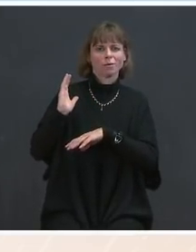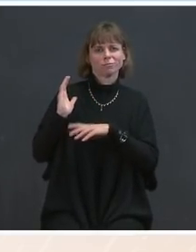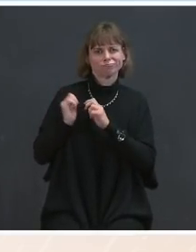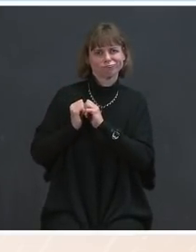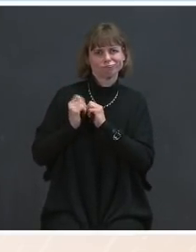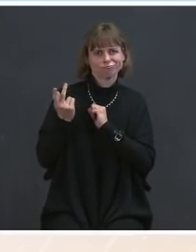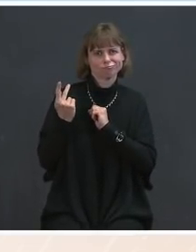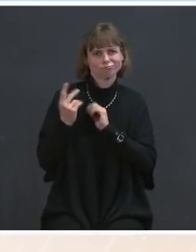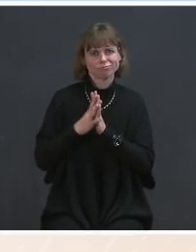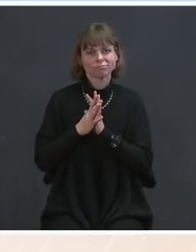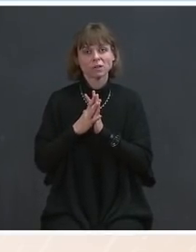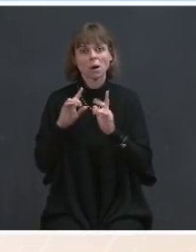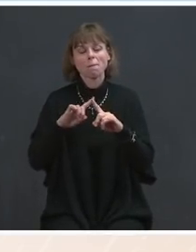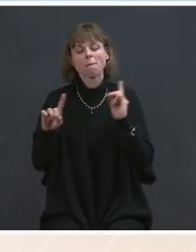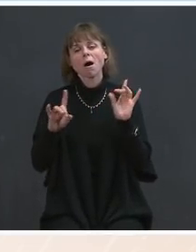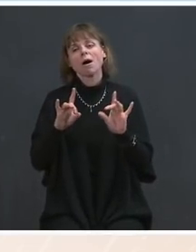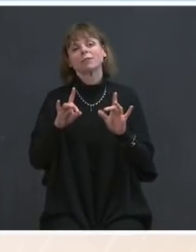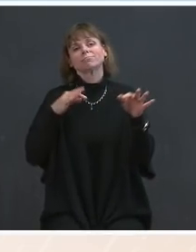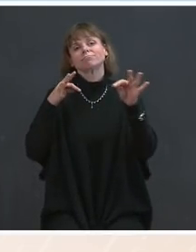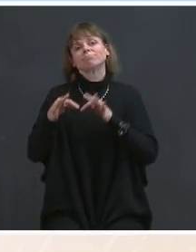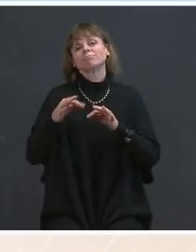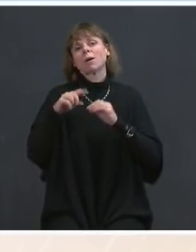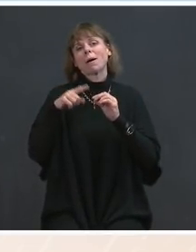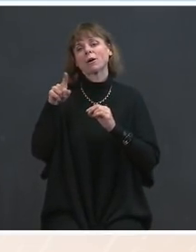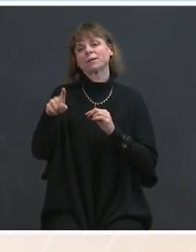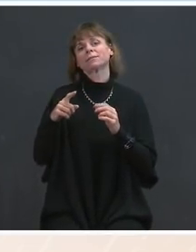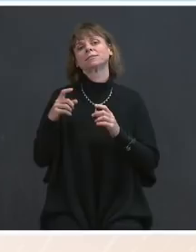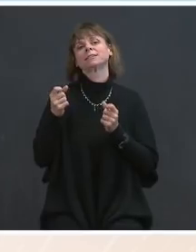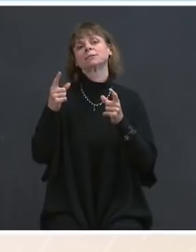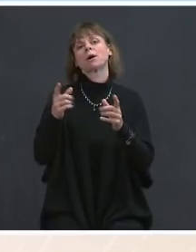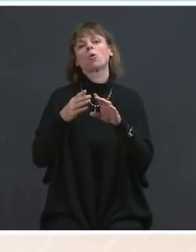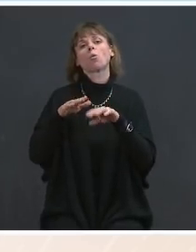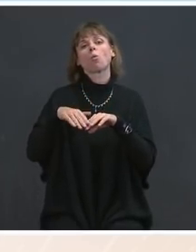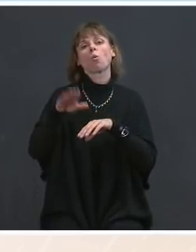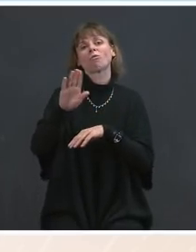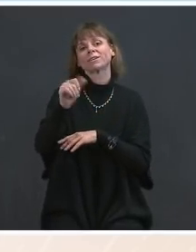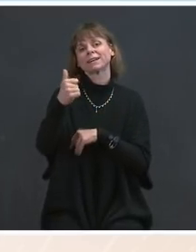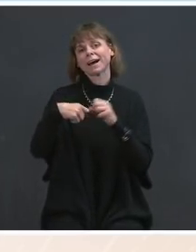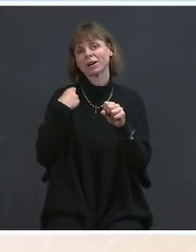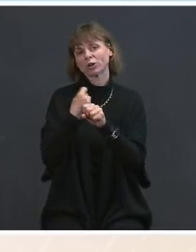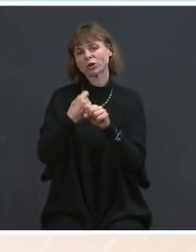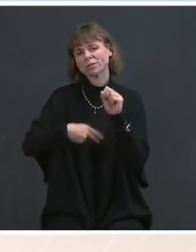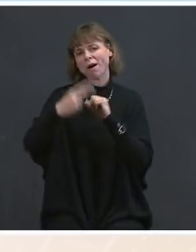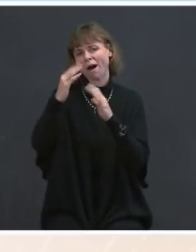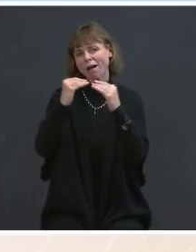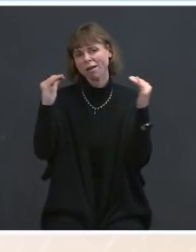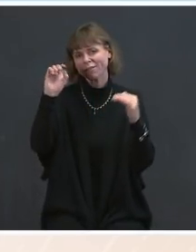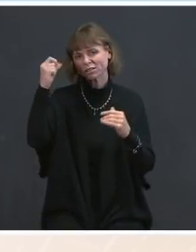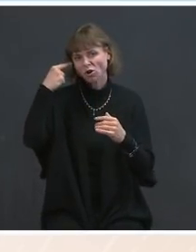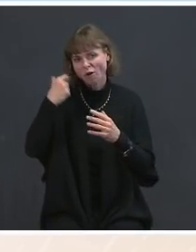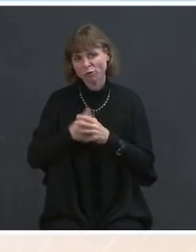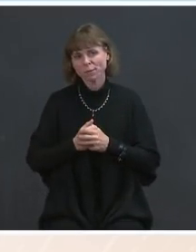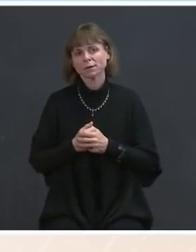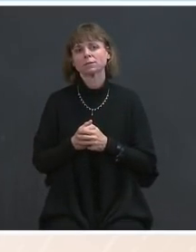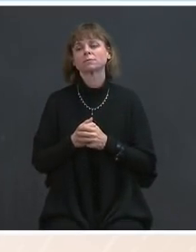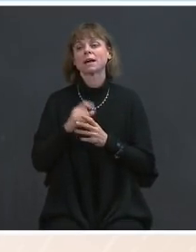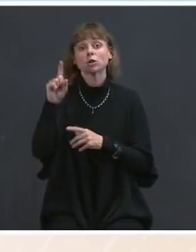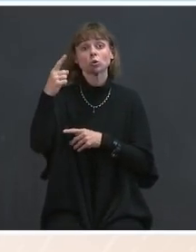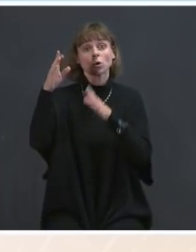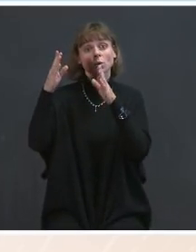Gene has spent more than a decade at the highest level of government, including as a senior Treasury official and as the only person to serve as NEC Director twice.